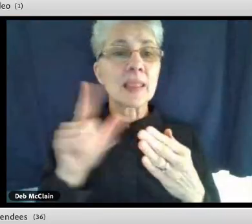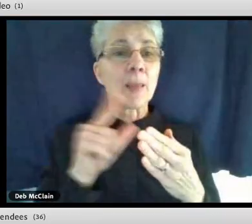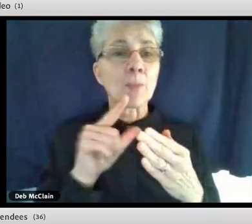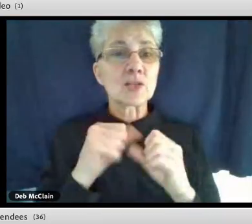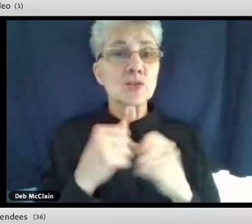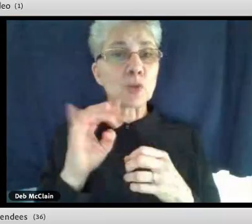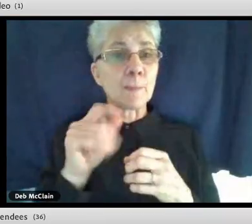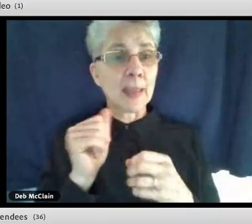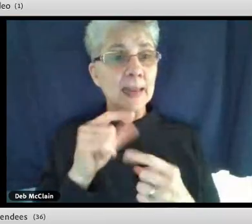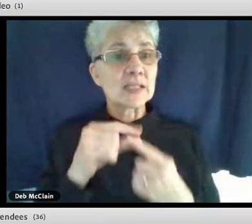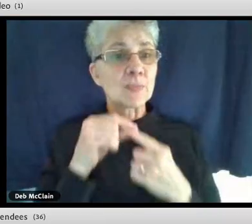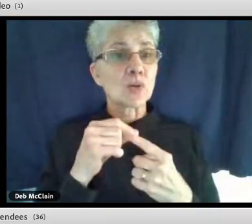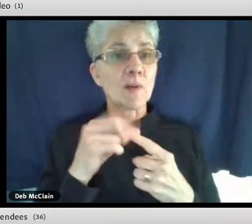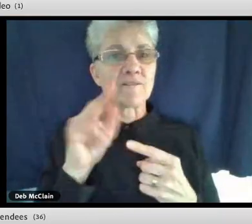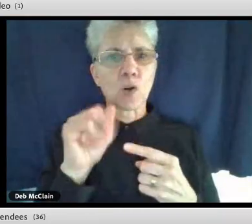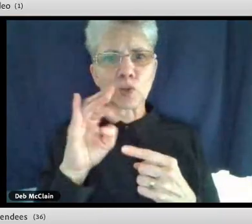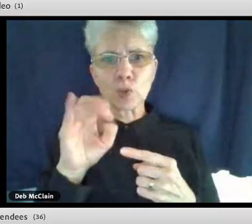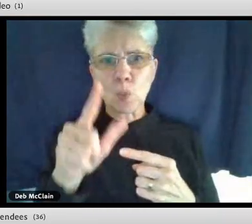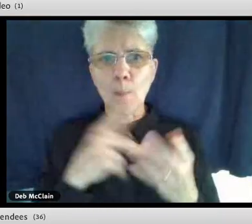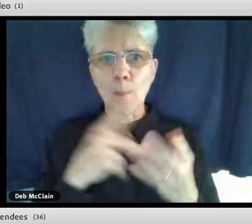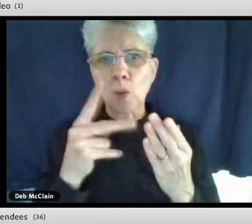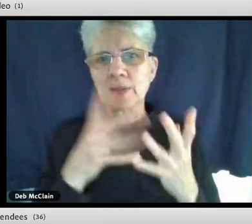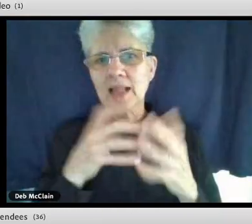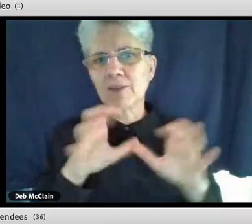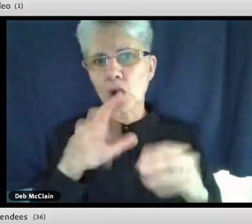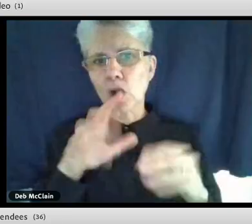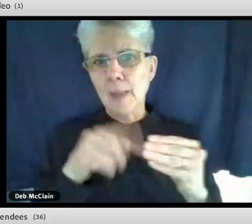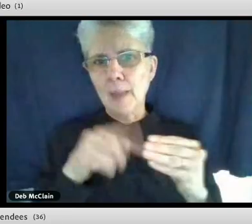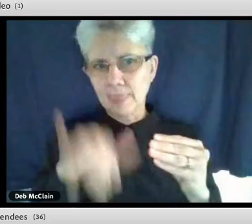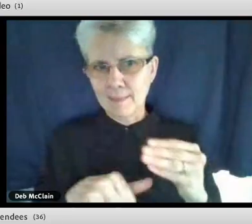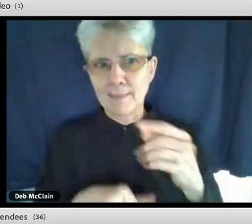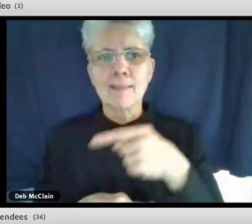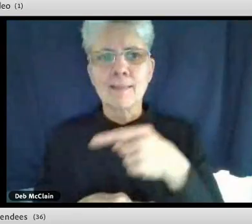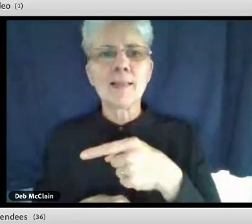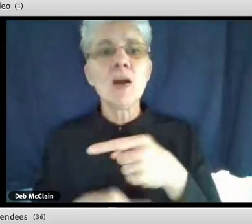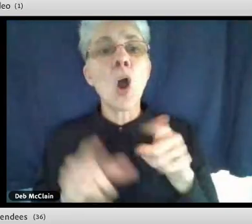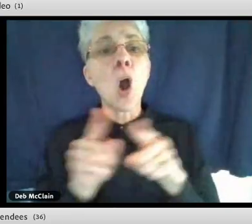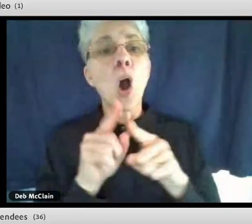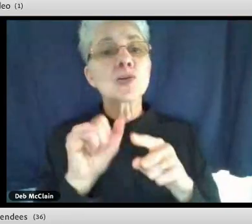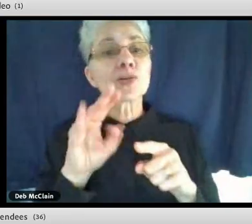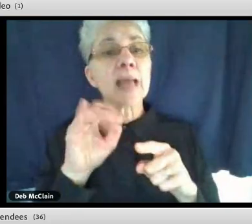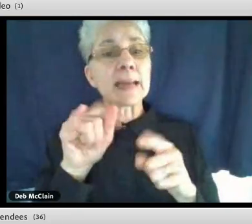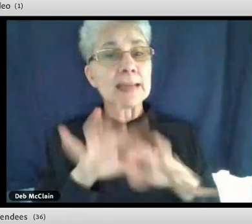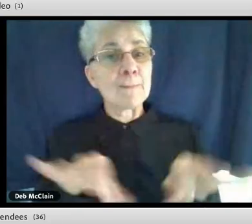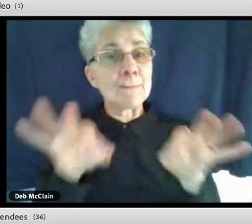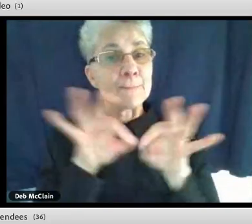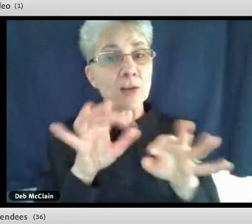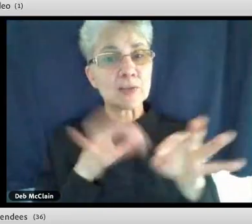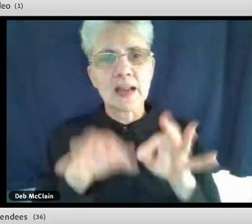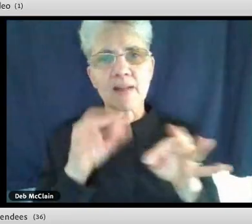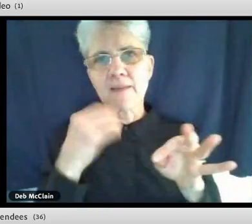of Healthy Communities, Libraries & Social Media, especially for virtual programming. There's a lot of talk and chatter on that one.